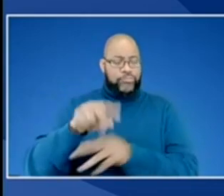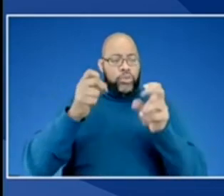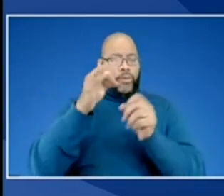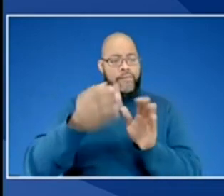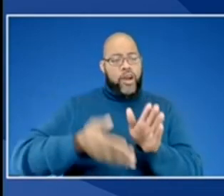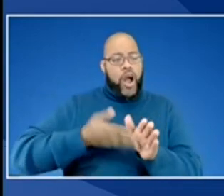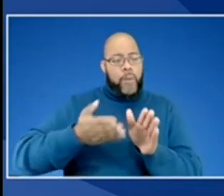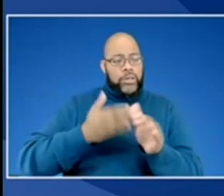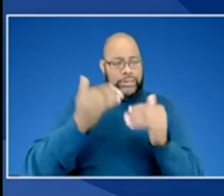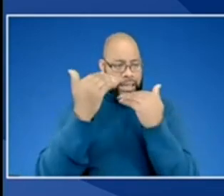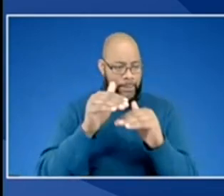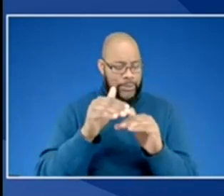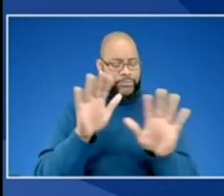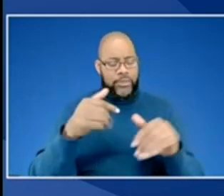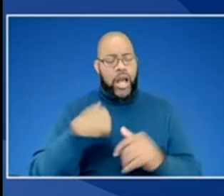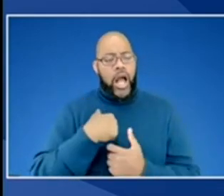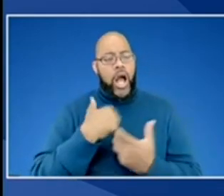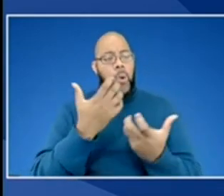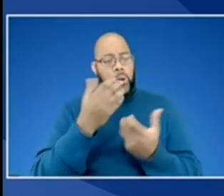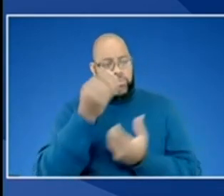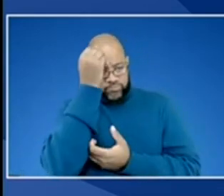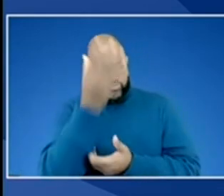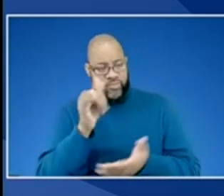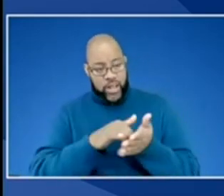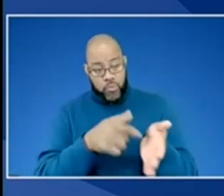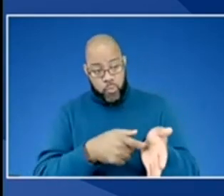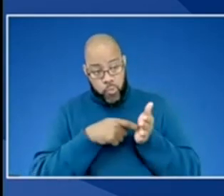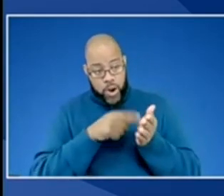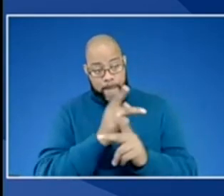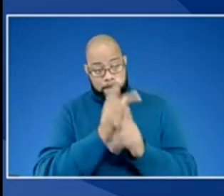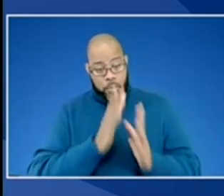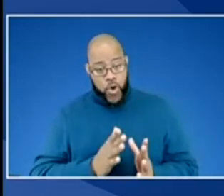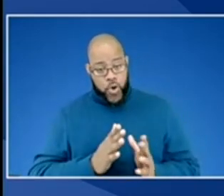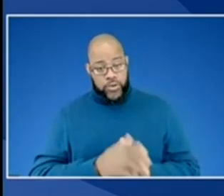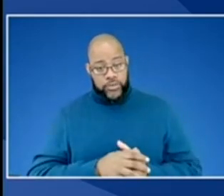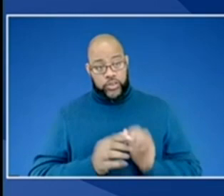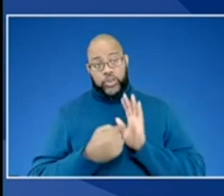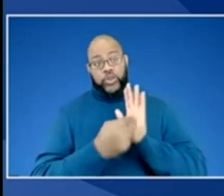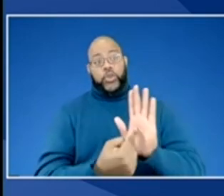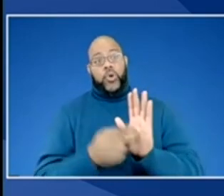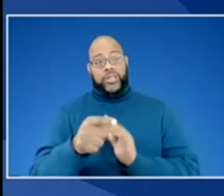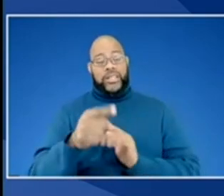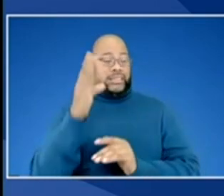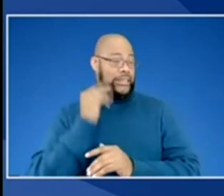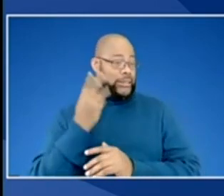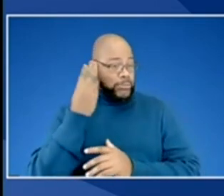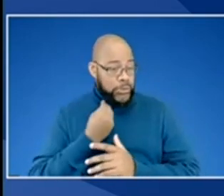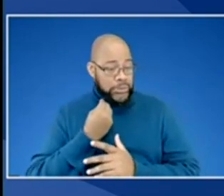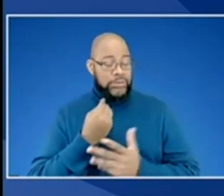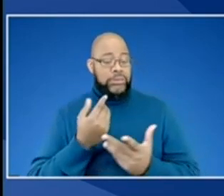etcetera, I would just note that requiring that a borrower show that they've experienced past, present, and will